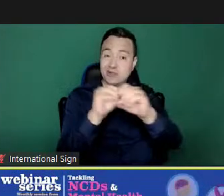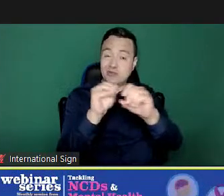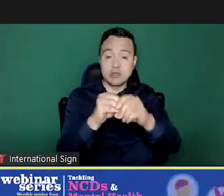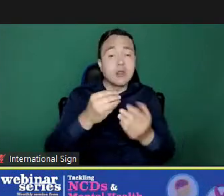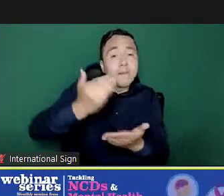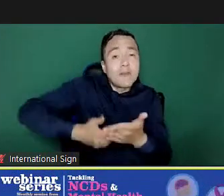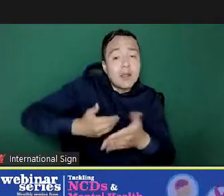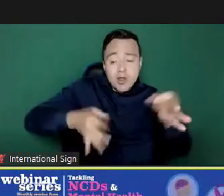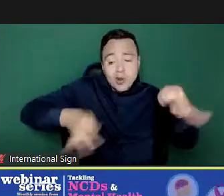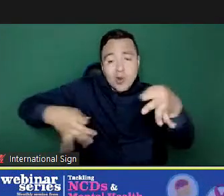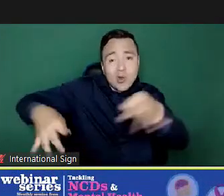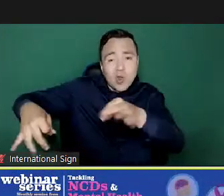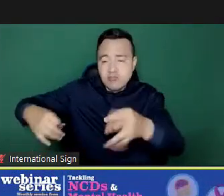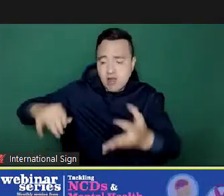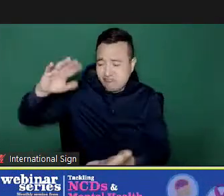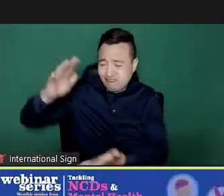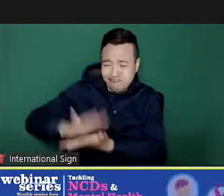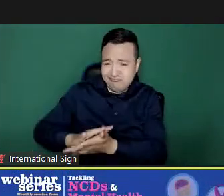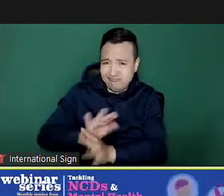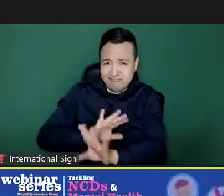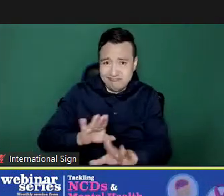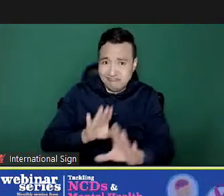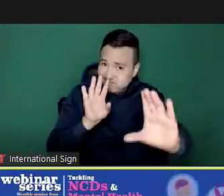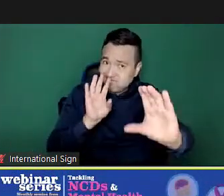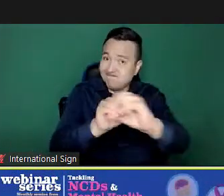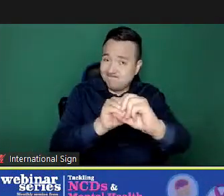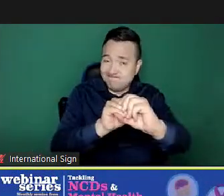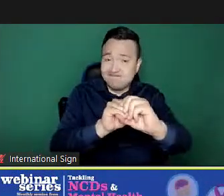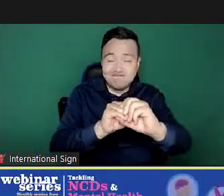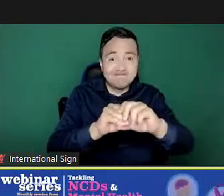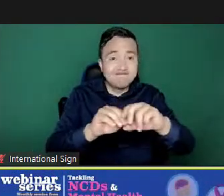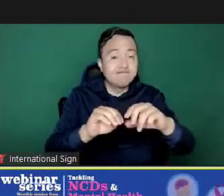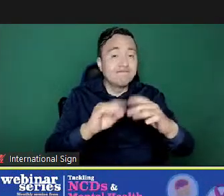We must also strengthen surveillance for NCDs, with resilient and comprehensive